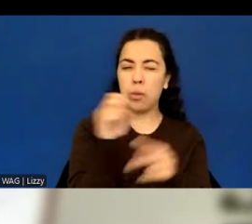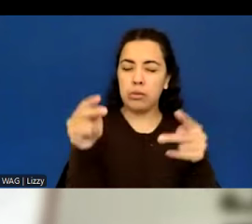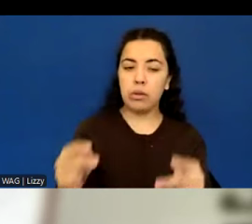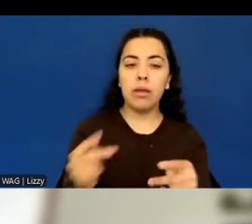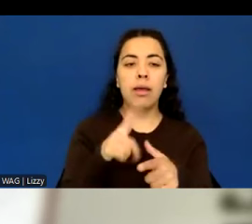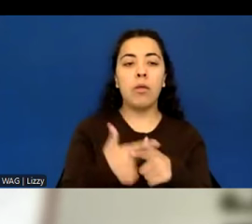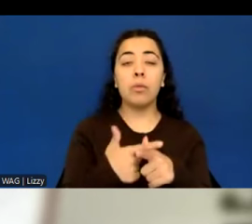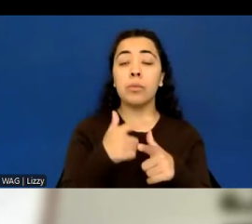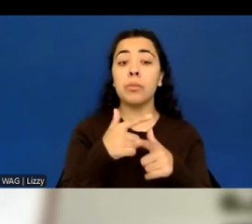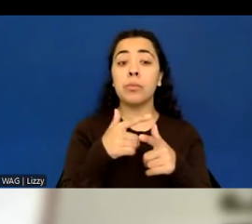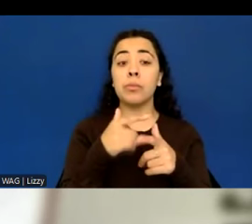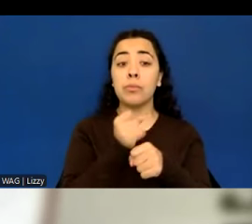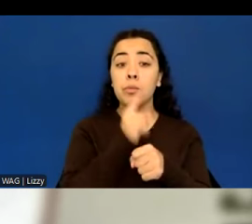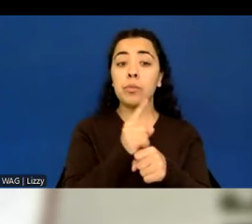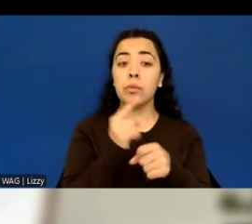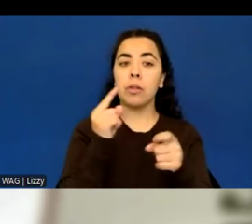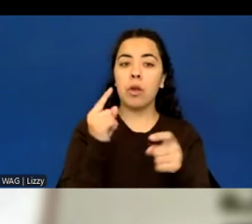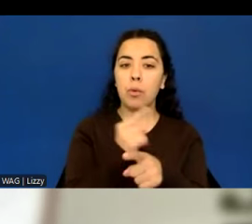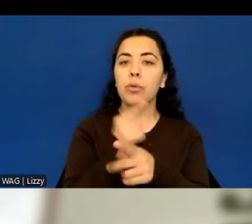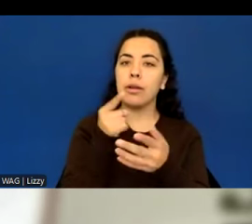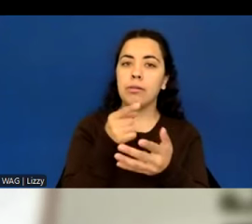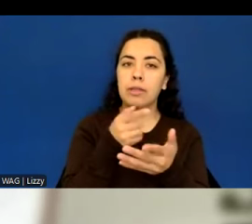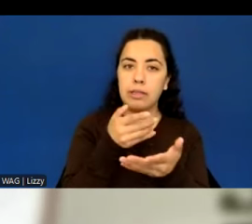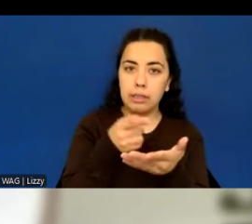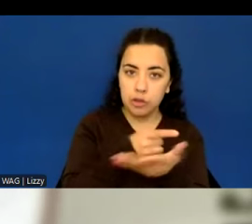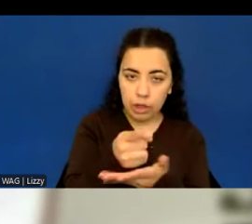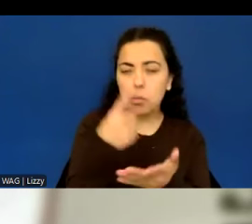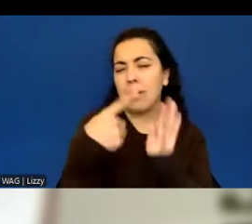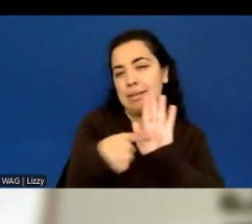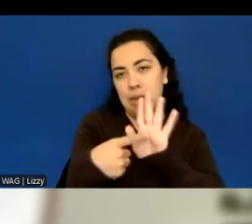are defined in appropriate way. An example of interaction is